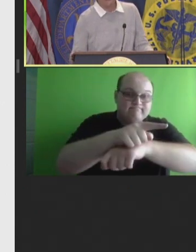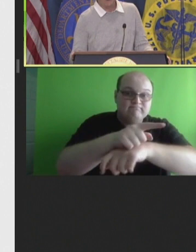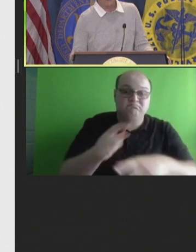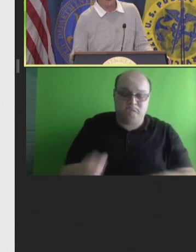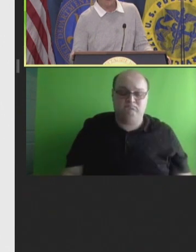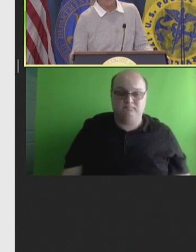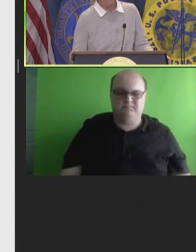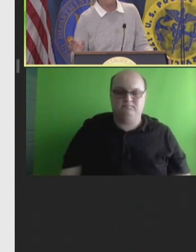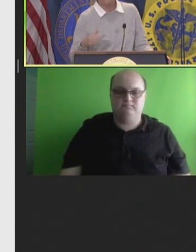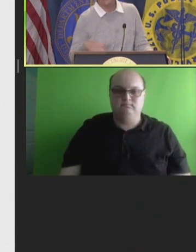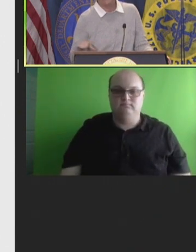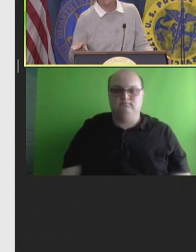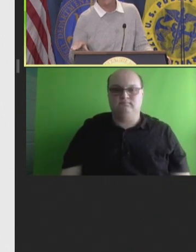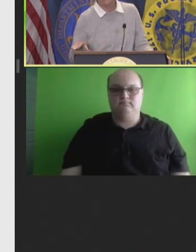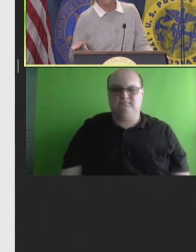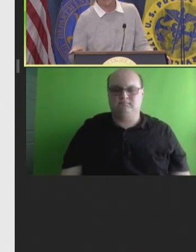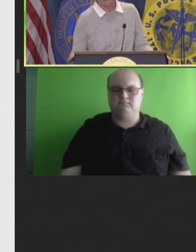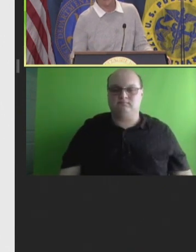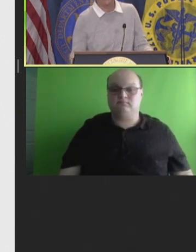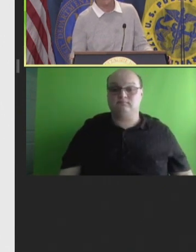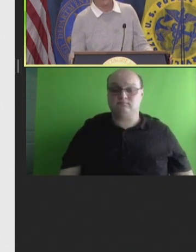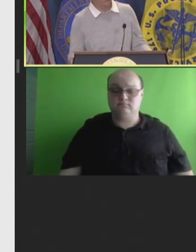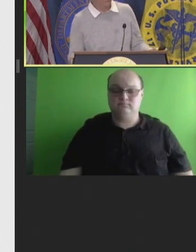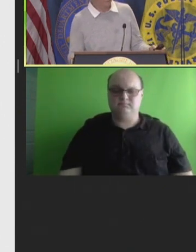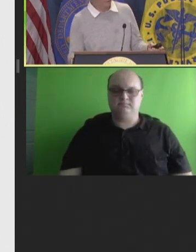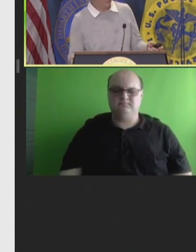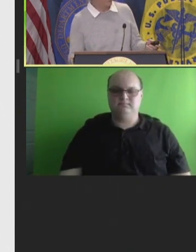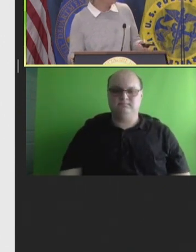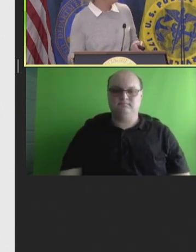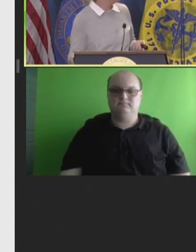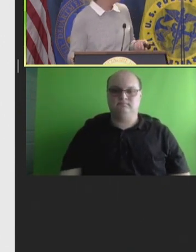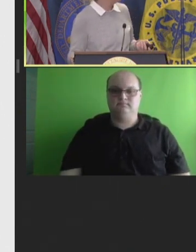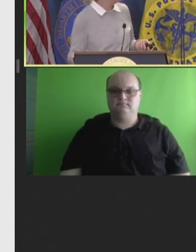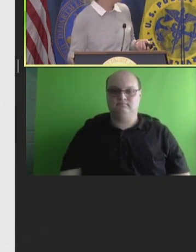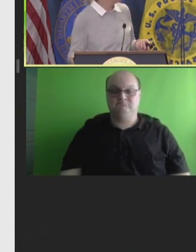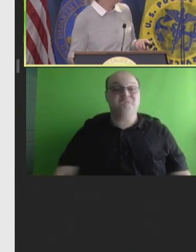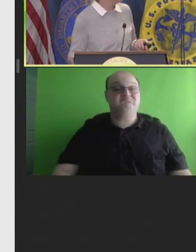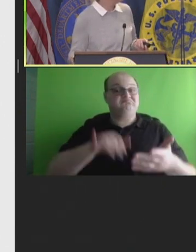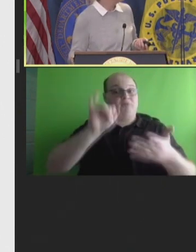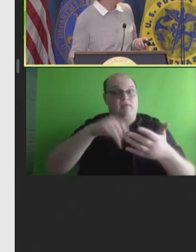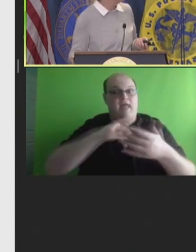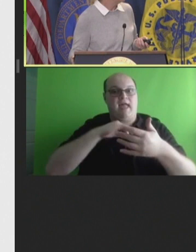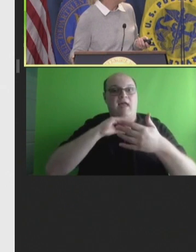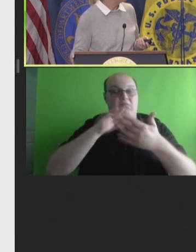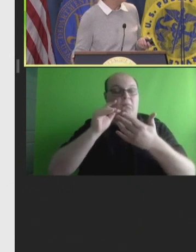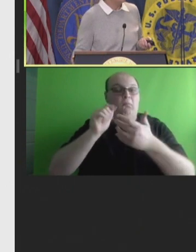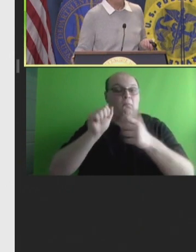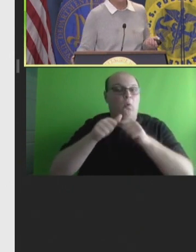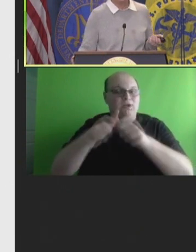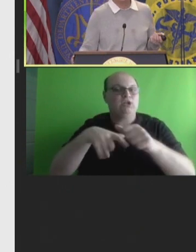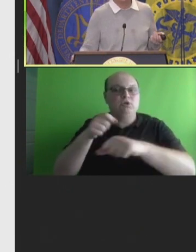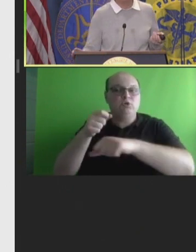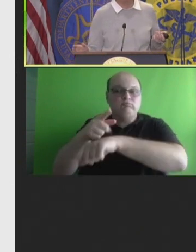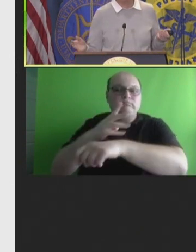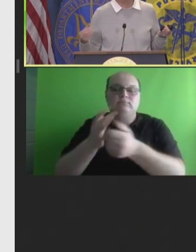postcard across those areas. And so, we're going to continue to do this. It helps take the burden